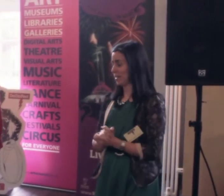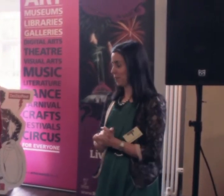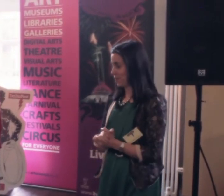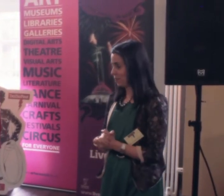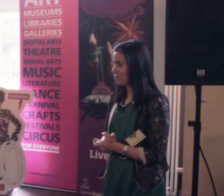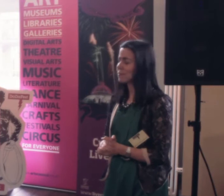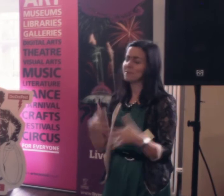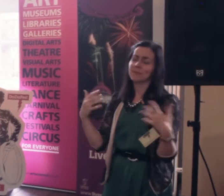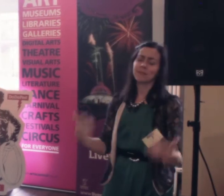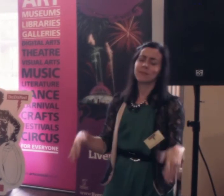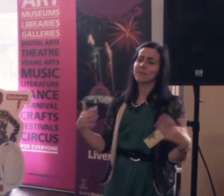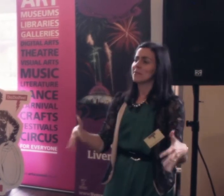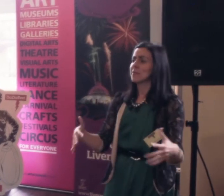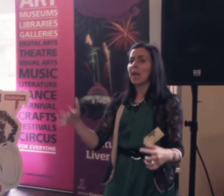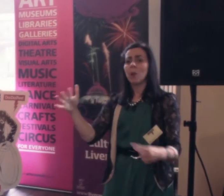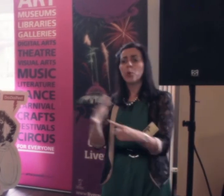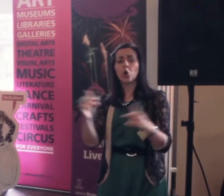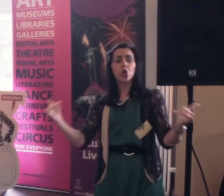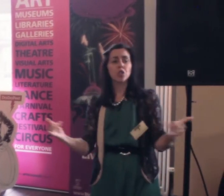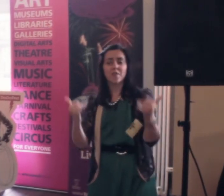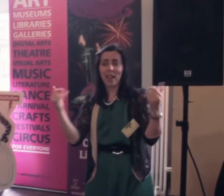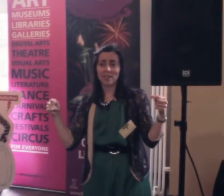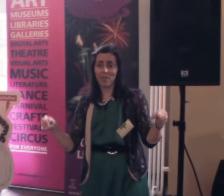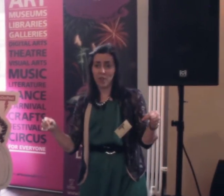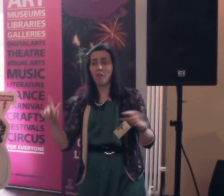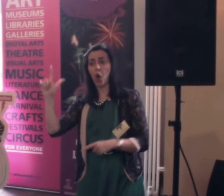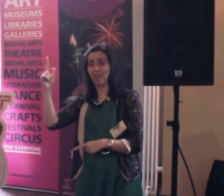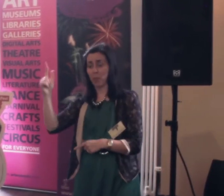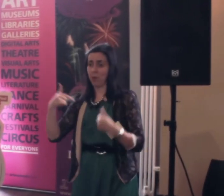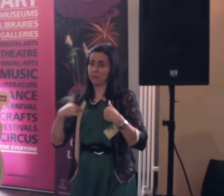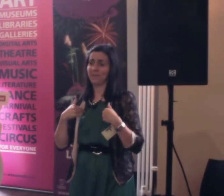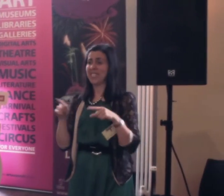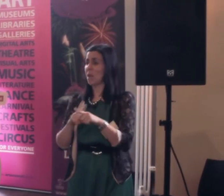It is an extremely important festival, for Liverpool, as are all of our festivals